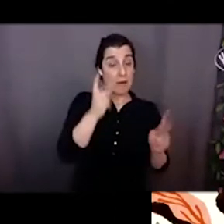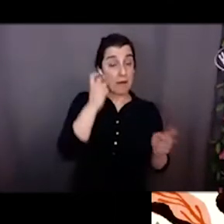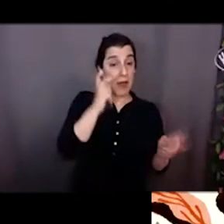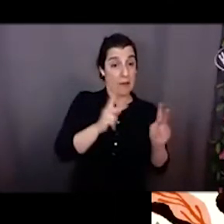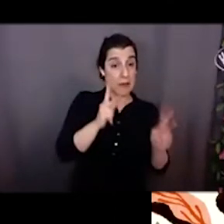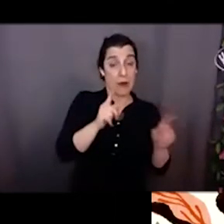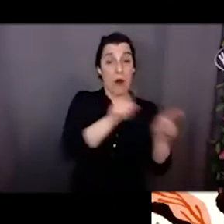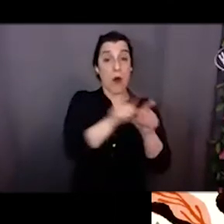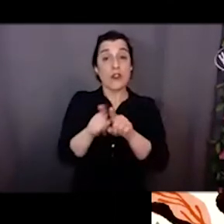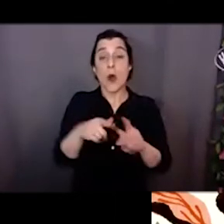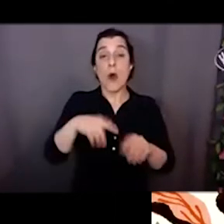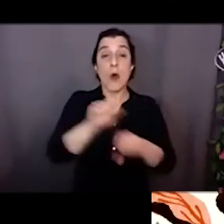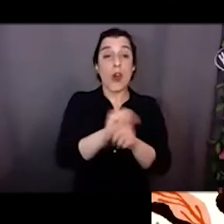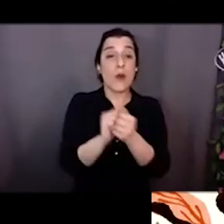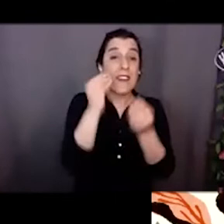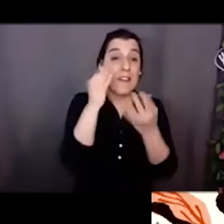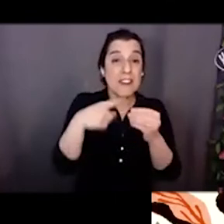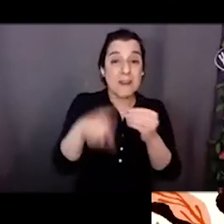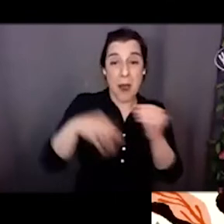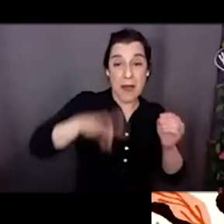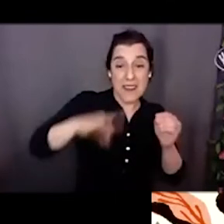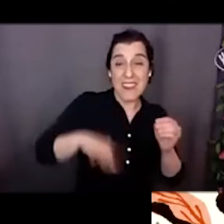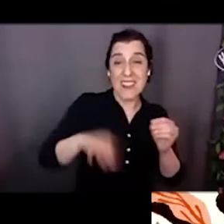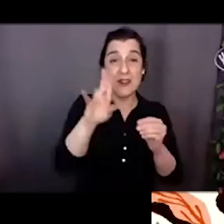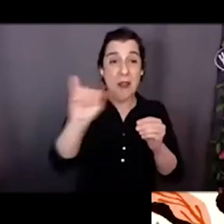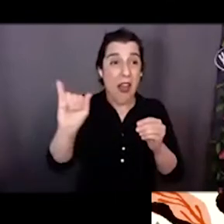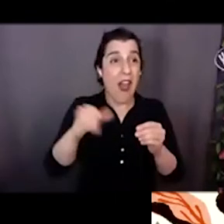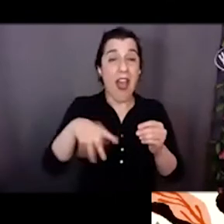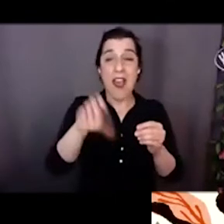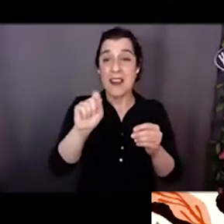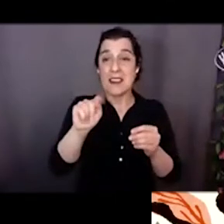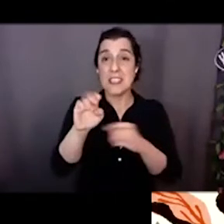benefits and taxation and to participate in voting by mail.